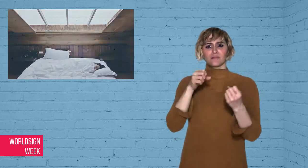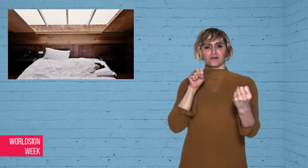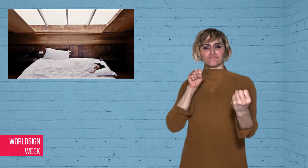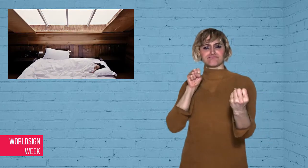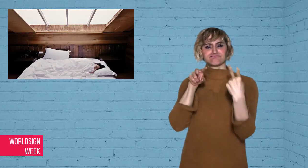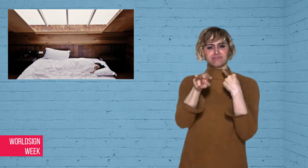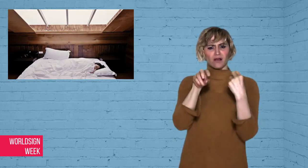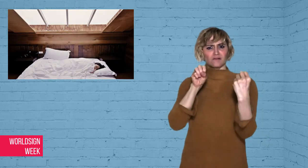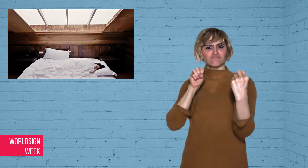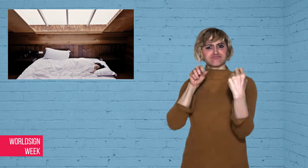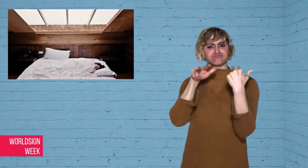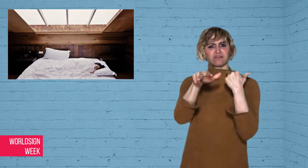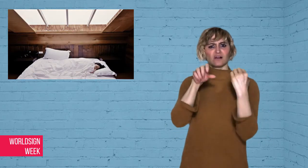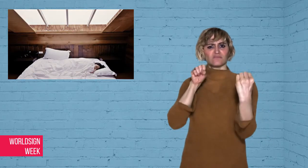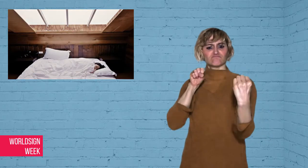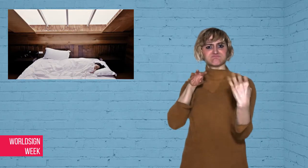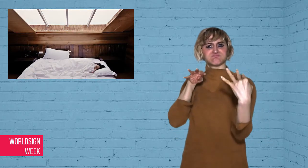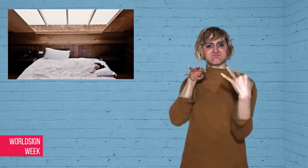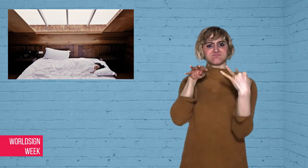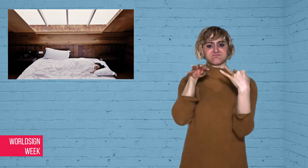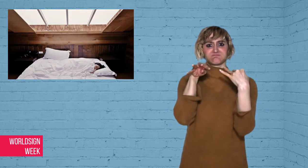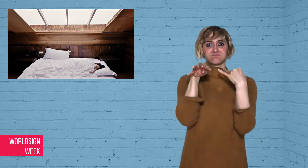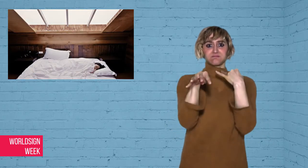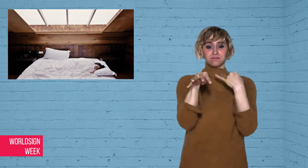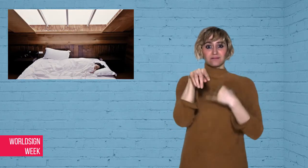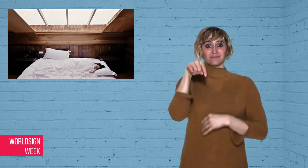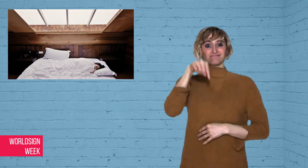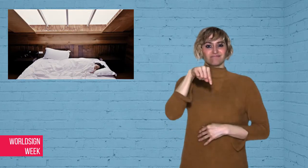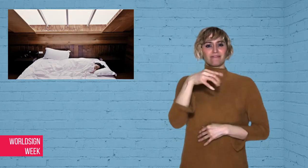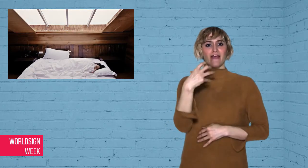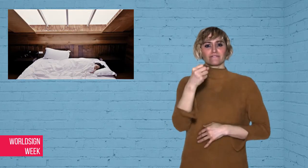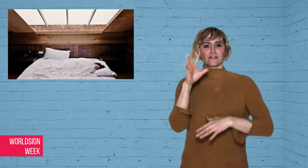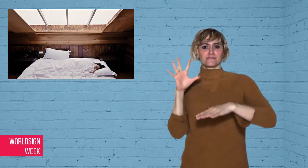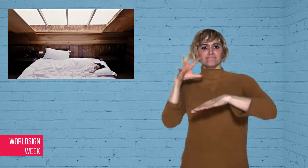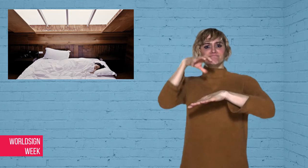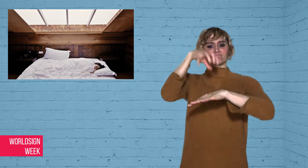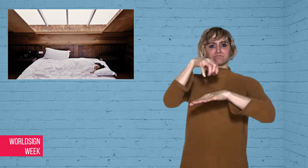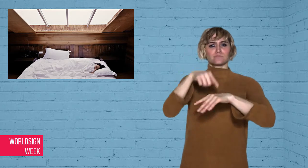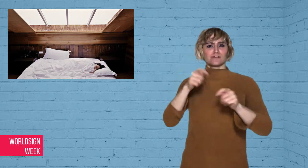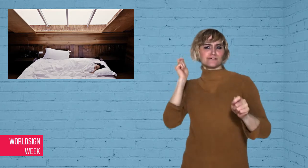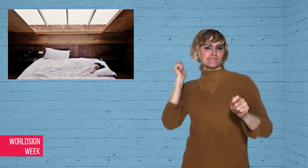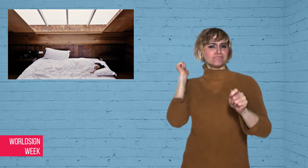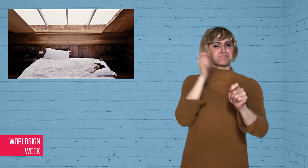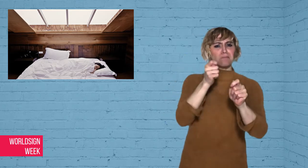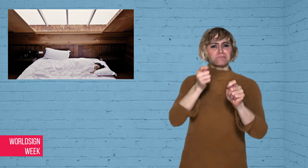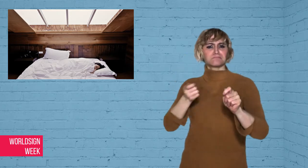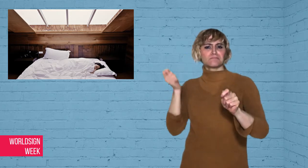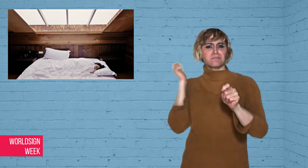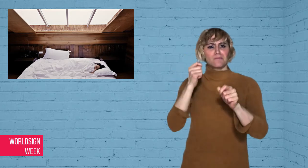United States, a construction project